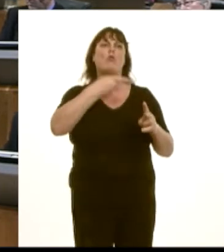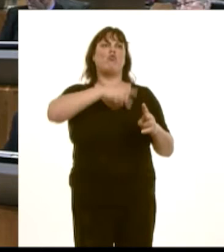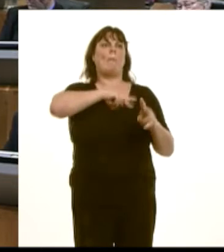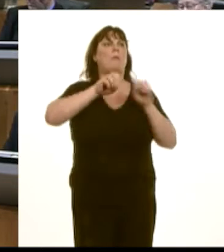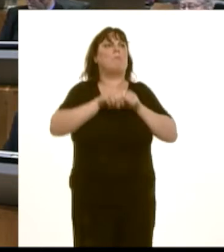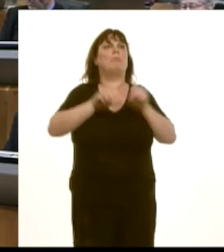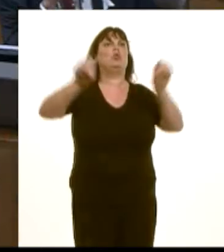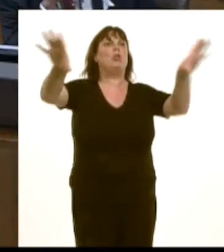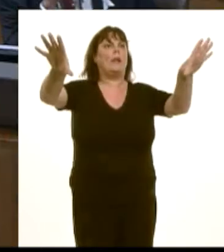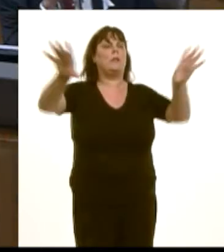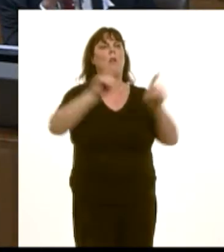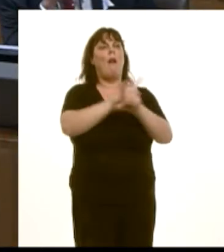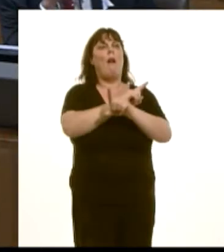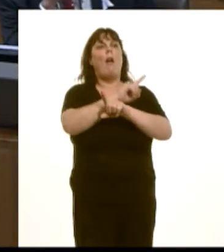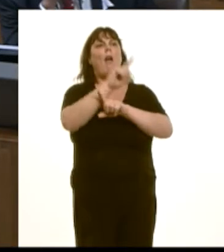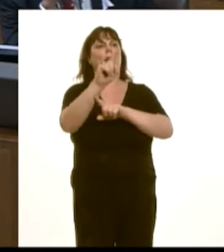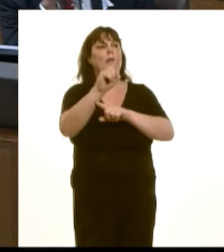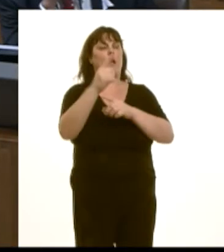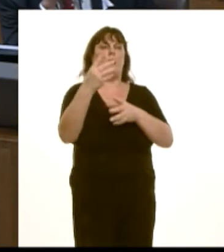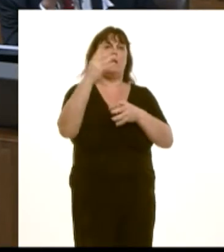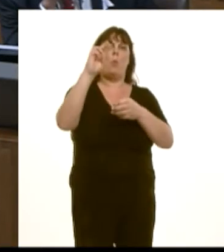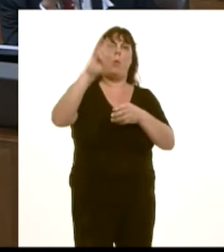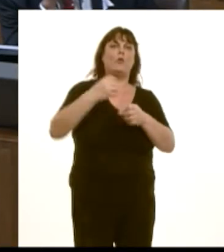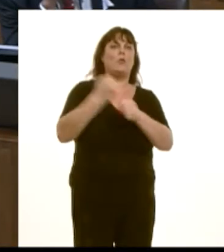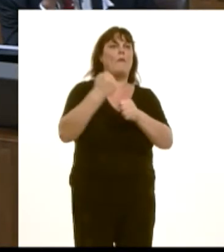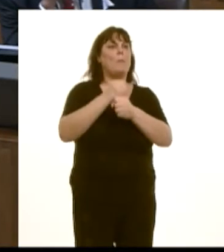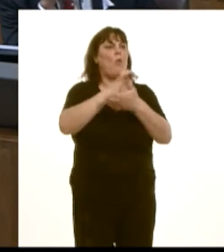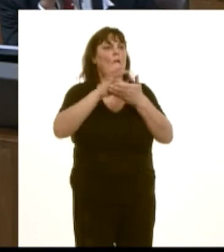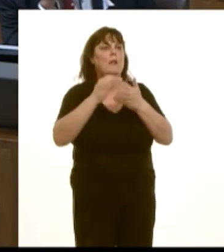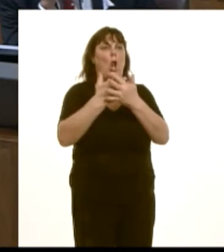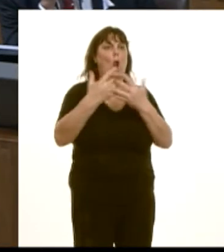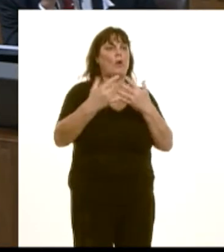day to further raise awareness across the organisation. However, she is right to say